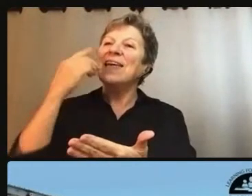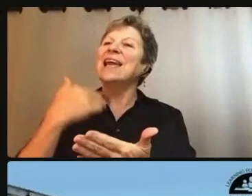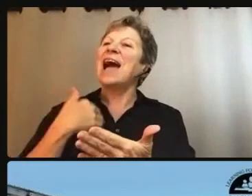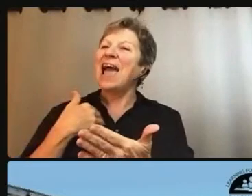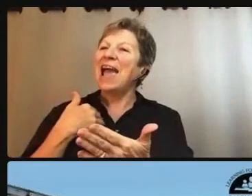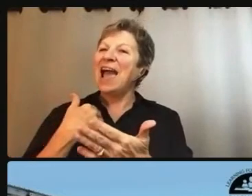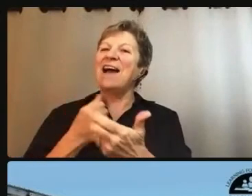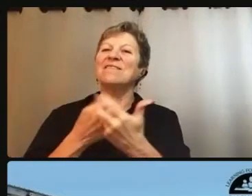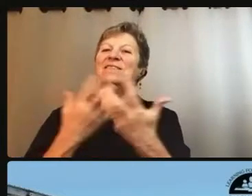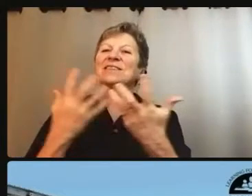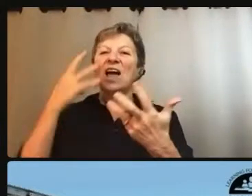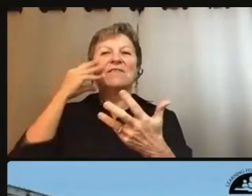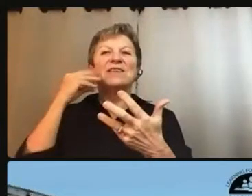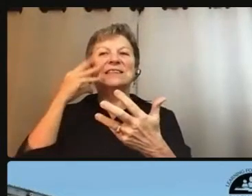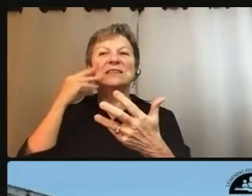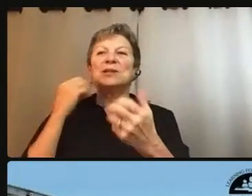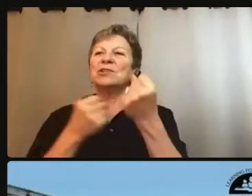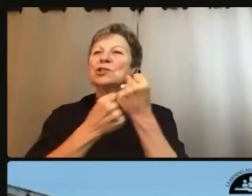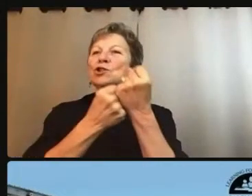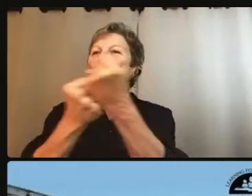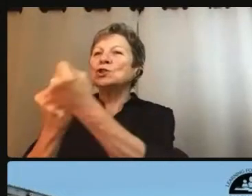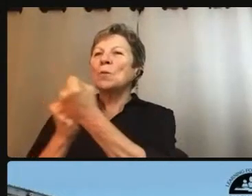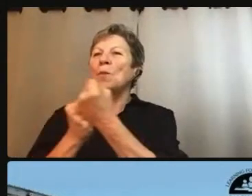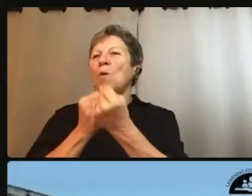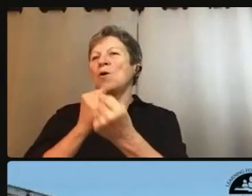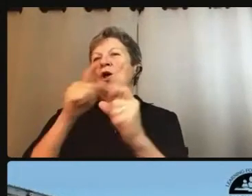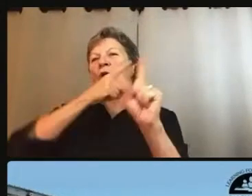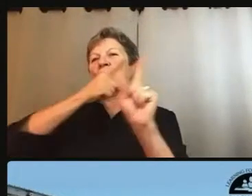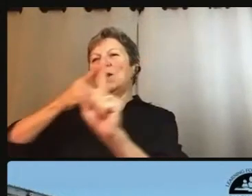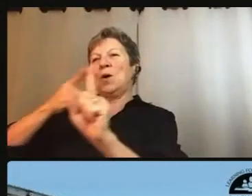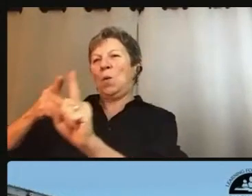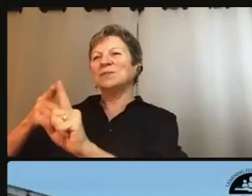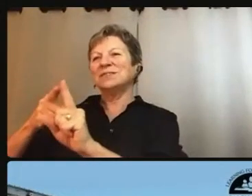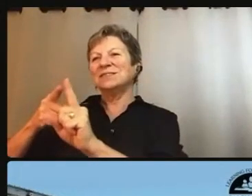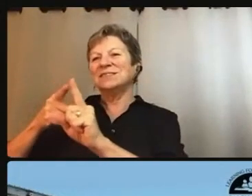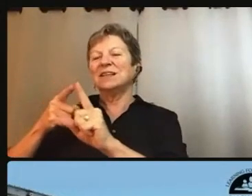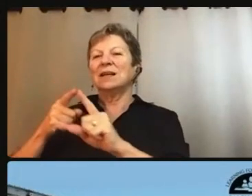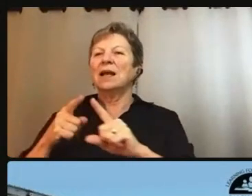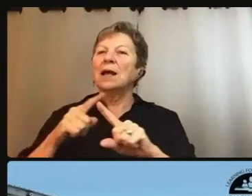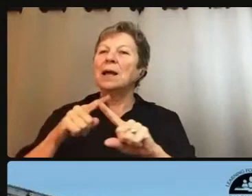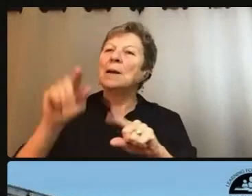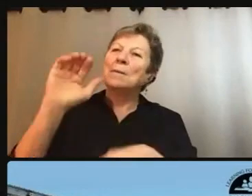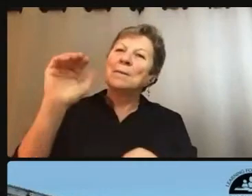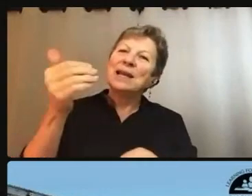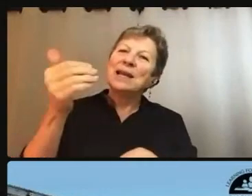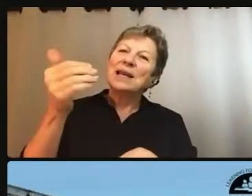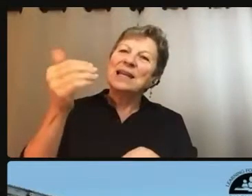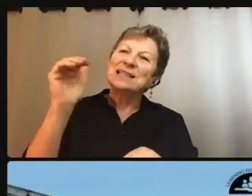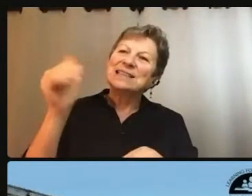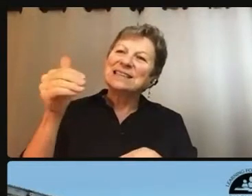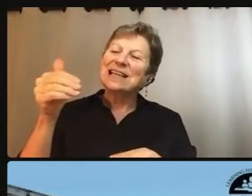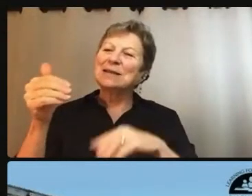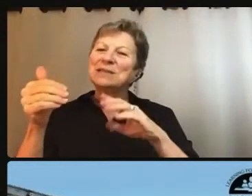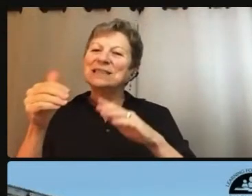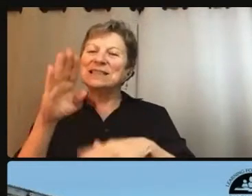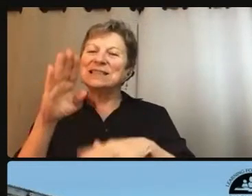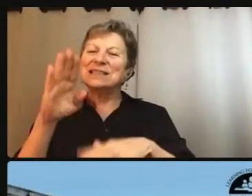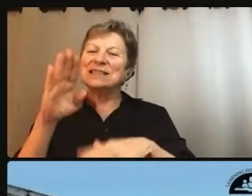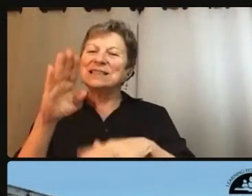I FEEL LIKE I HAVE THE EXPERIENCE TO SUPPORT ALL